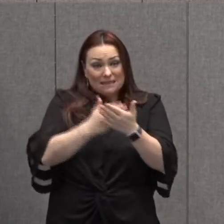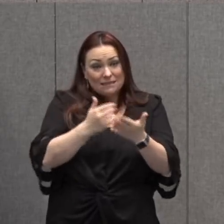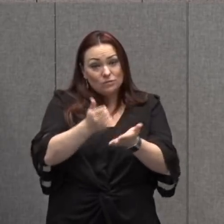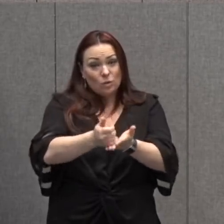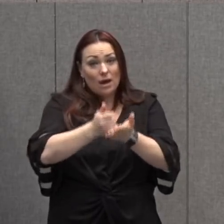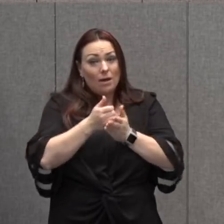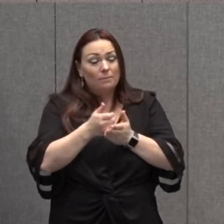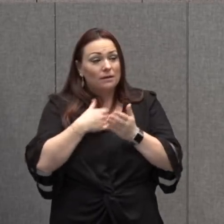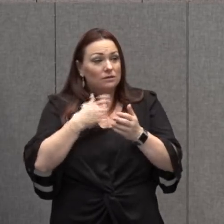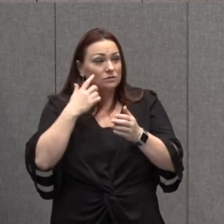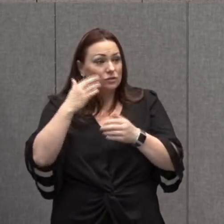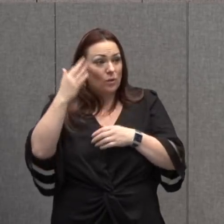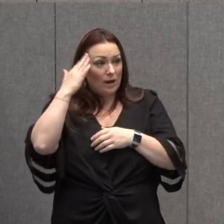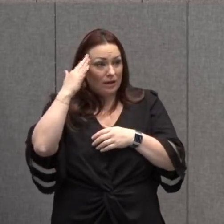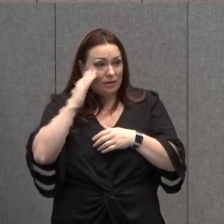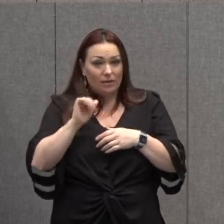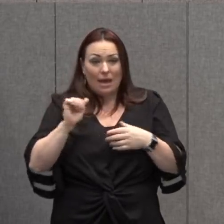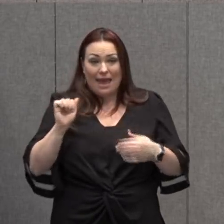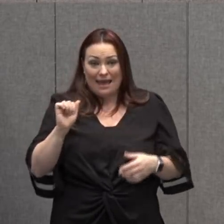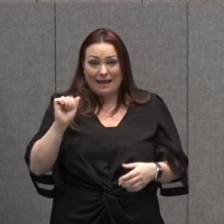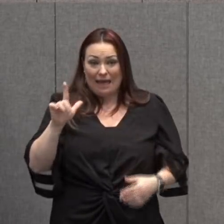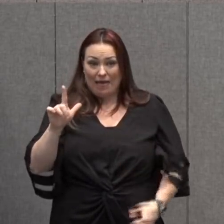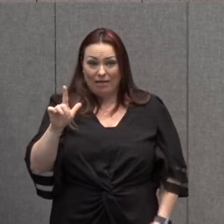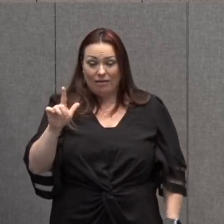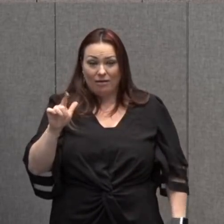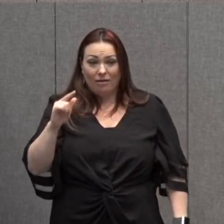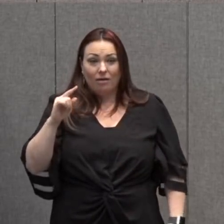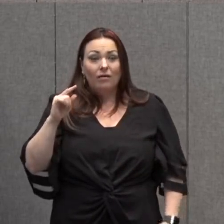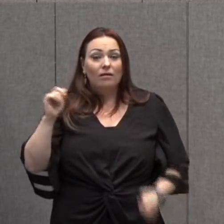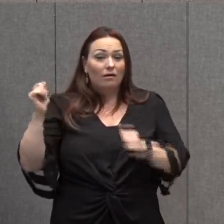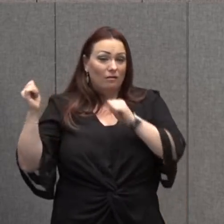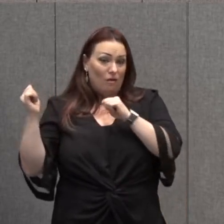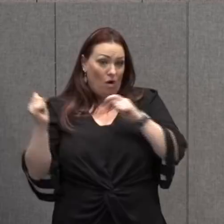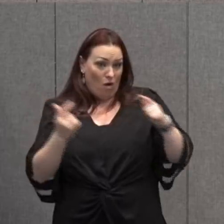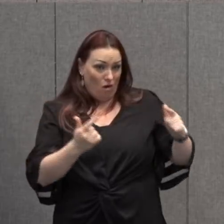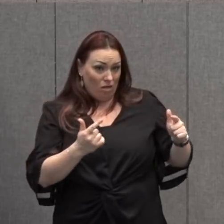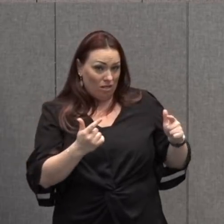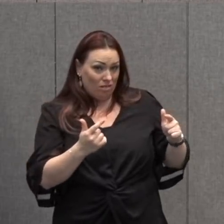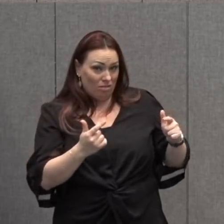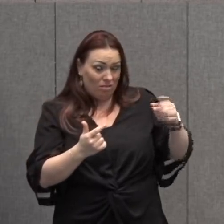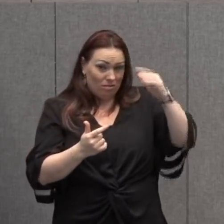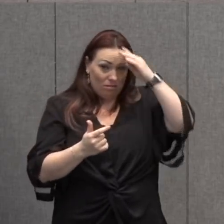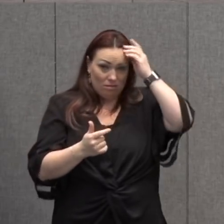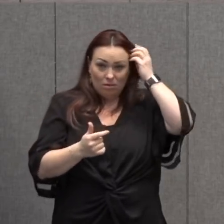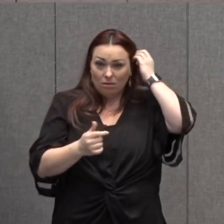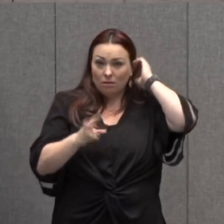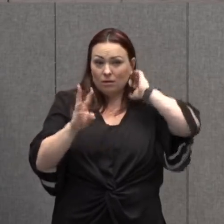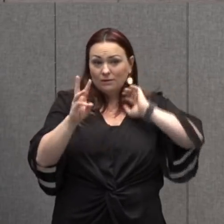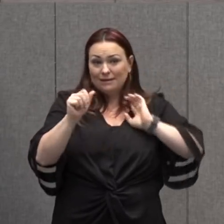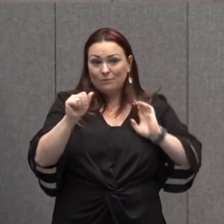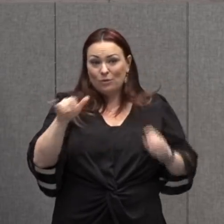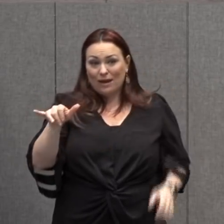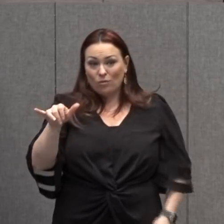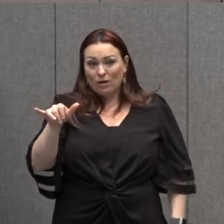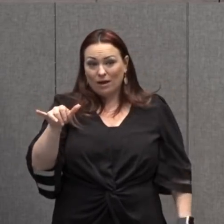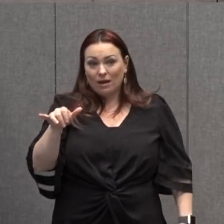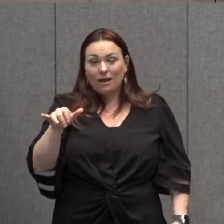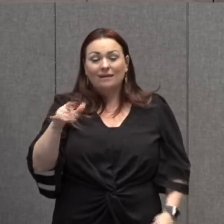So I know A-L says all, and then I know the word W-A-Y says way,